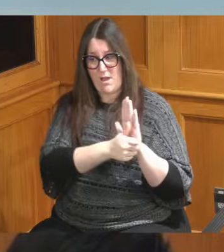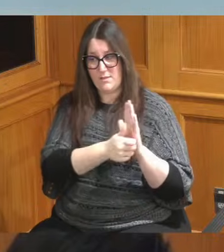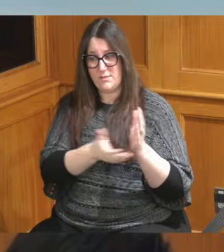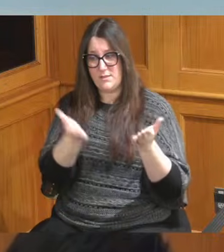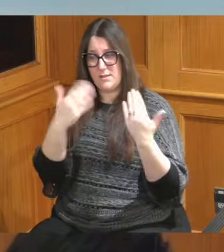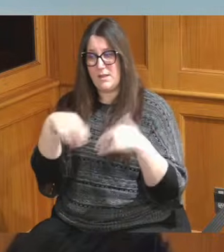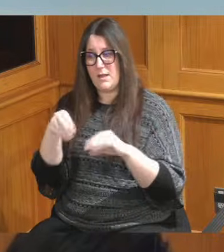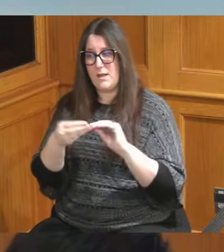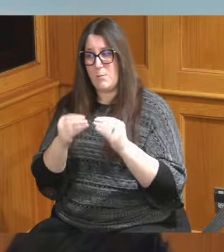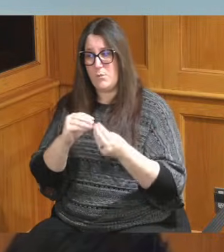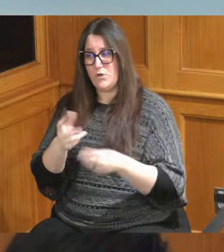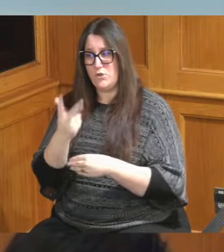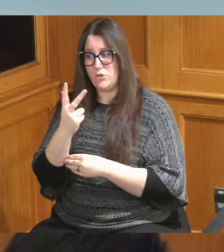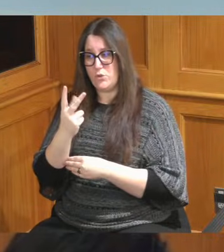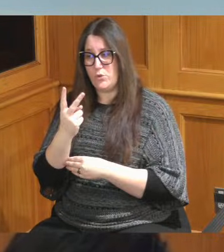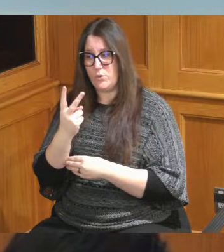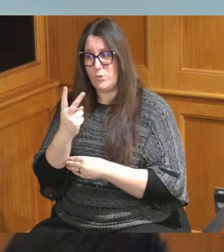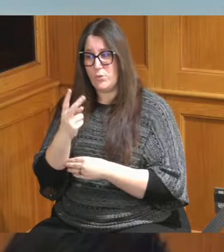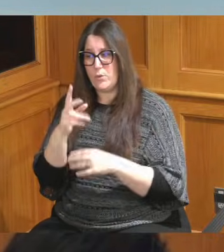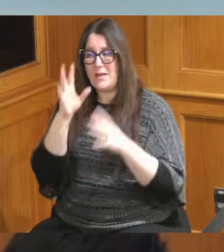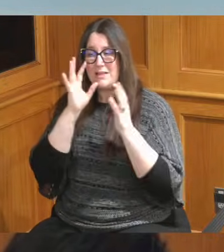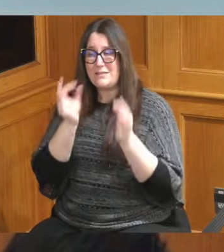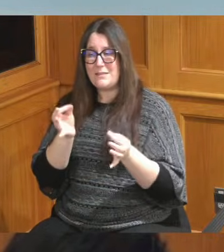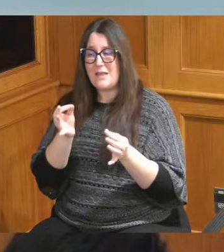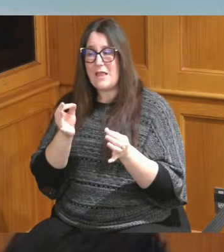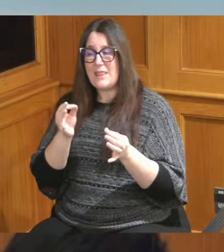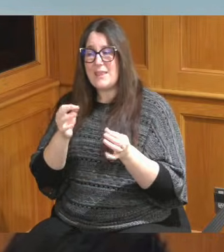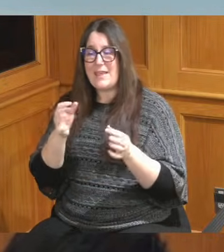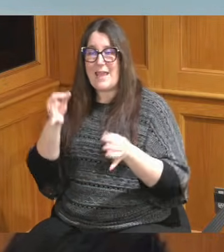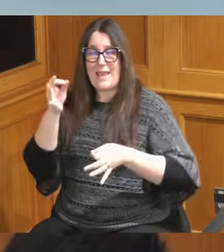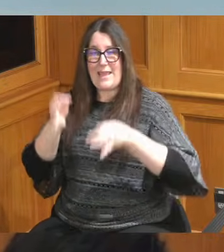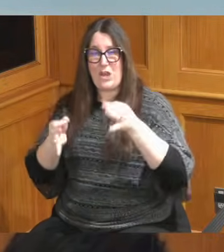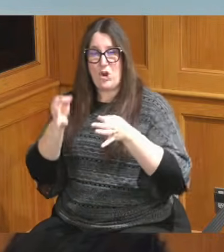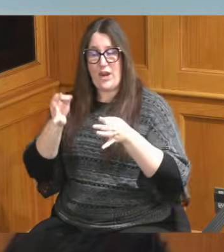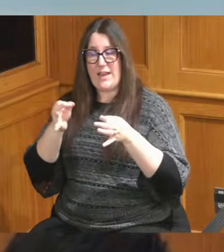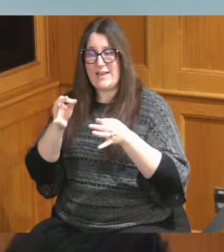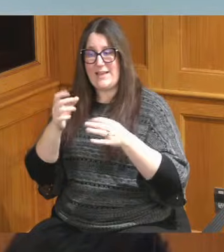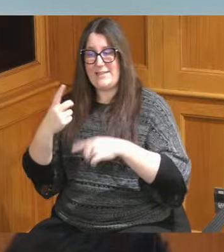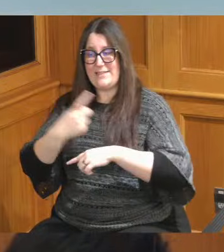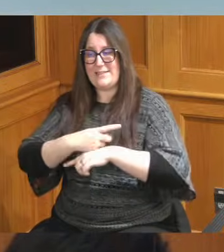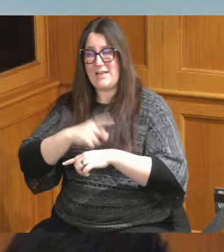is a resolution to set the public hearing dates for the construction project to make repairs to